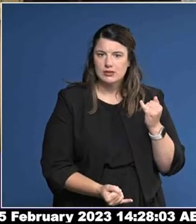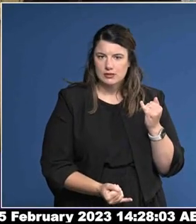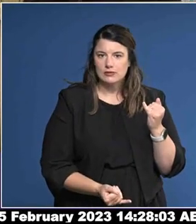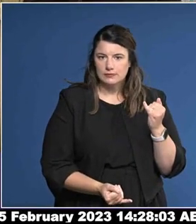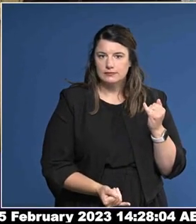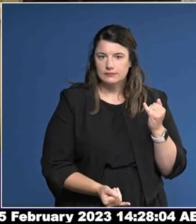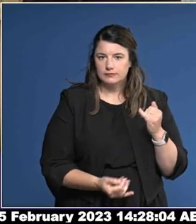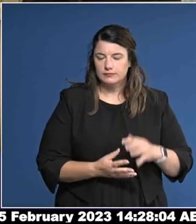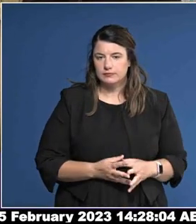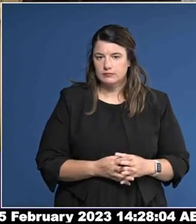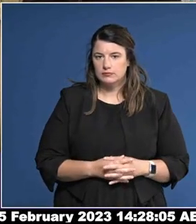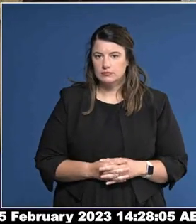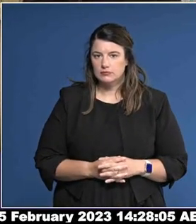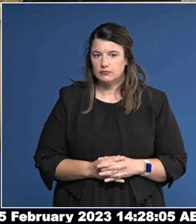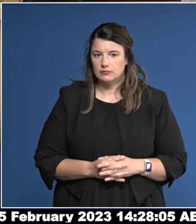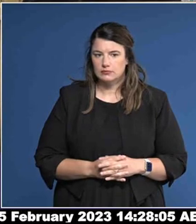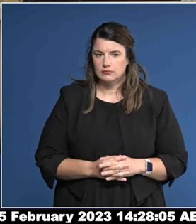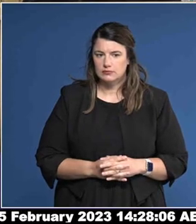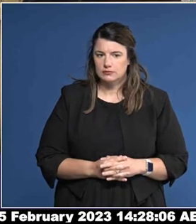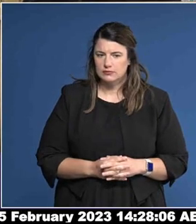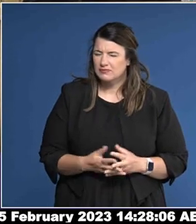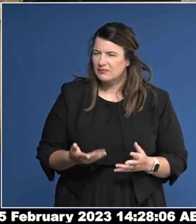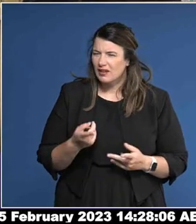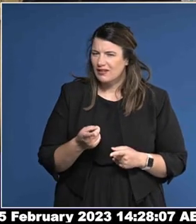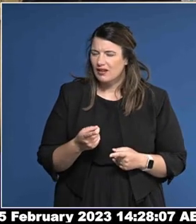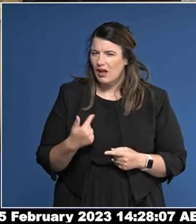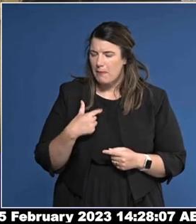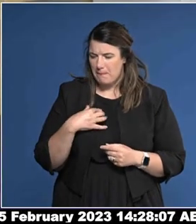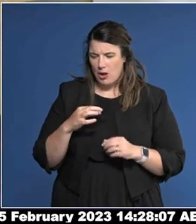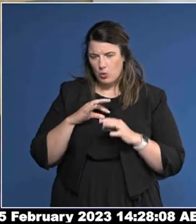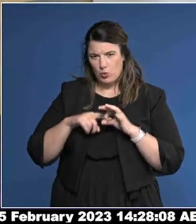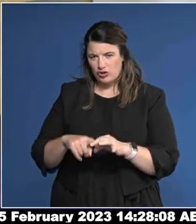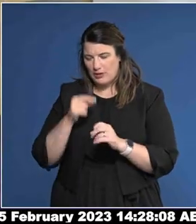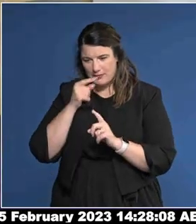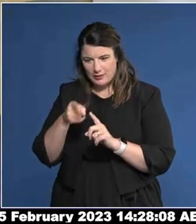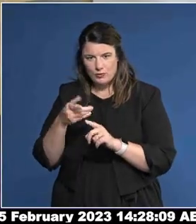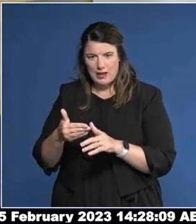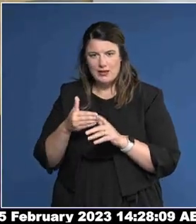So how is that relevant to measuring the extent of violence and abuse within an organisation?